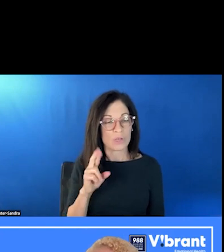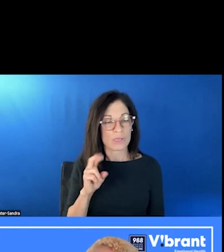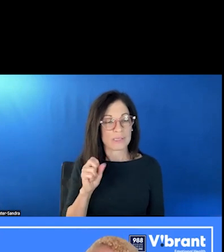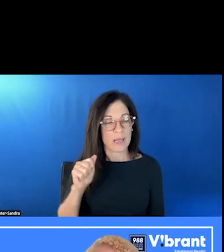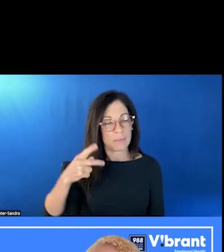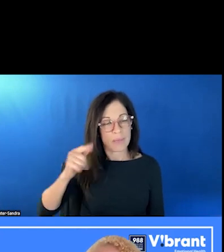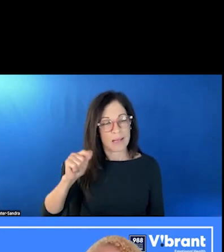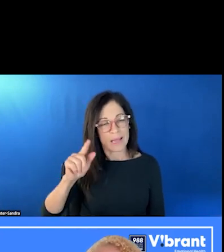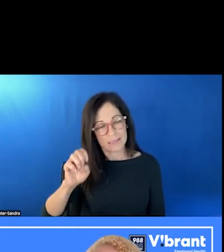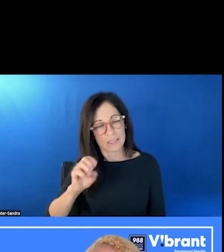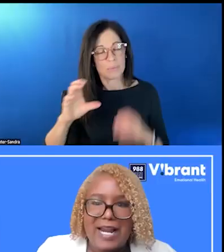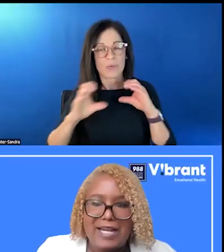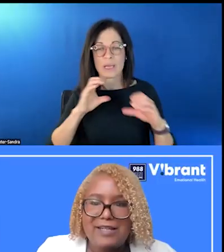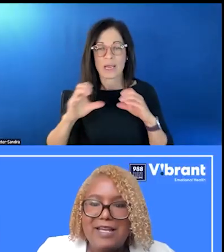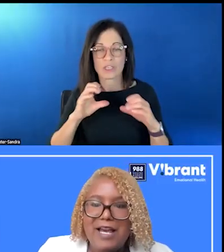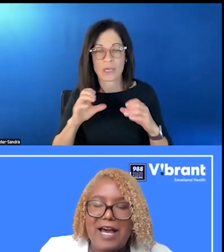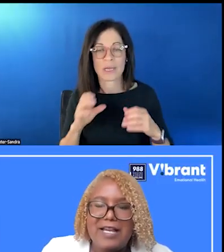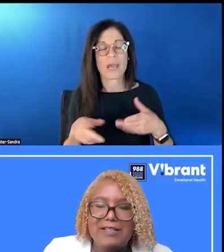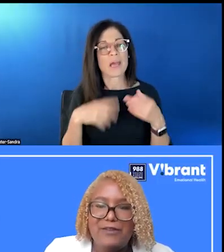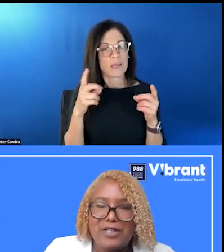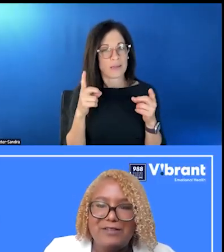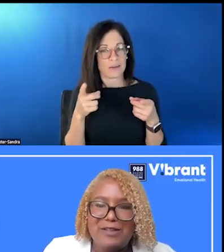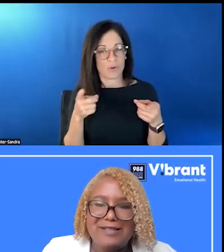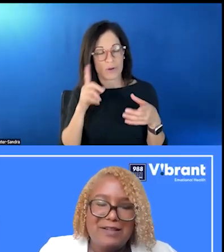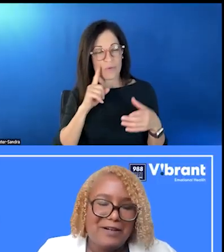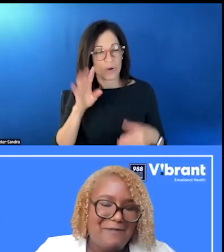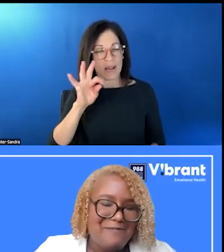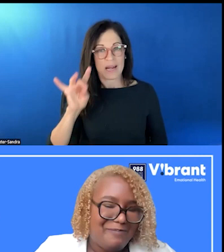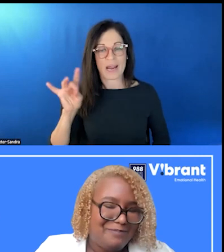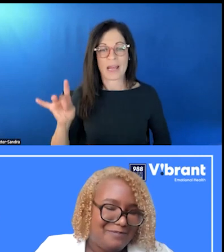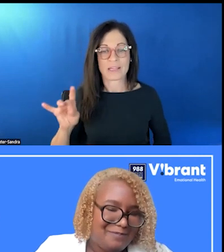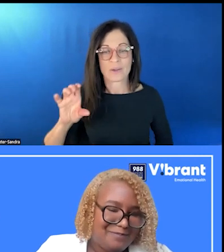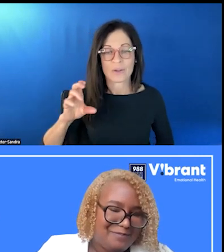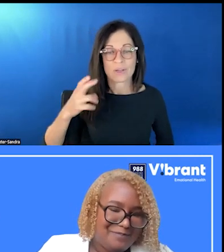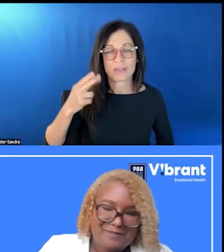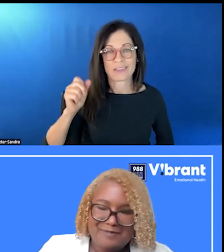DIRECTOR FOR SAMHSA'S 988 DIVISION. CARISSA?